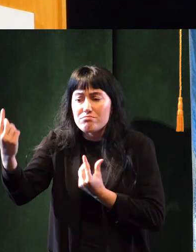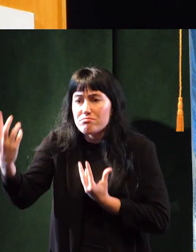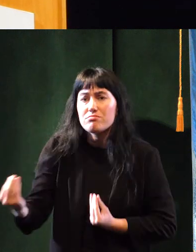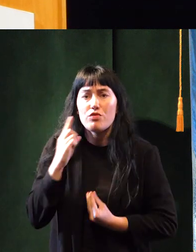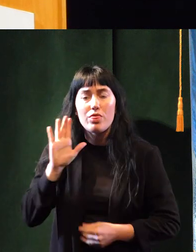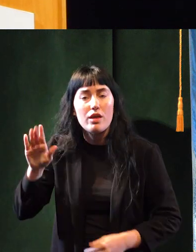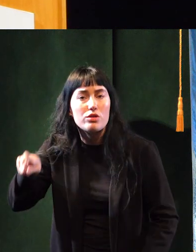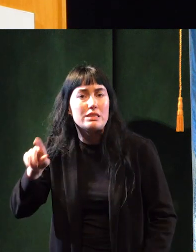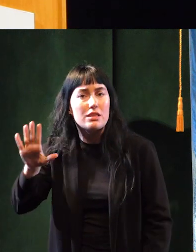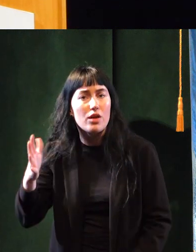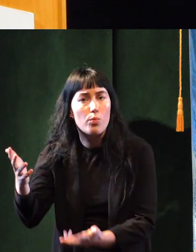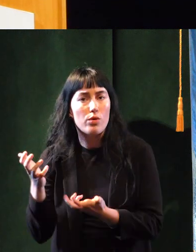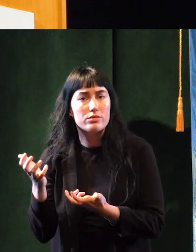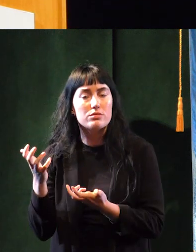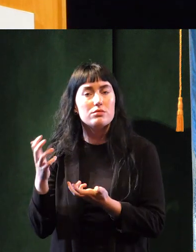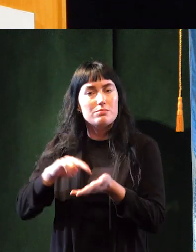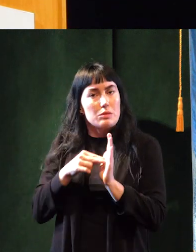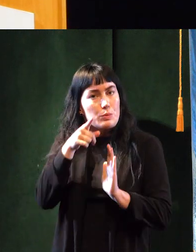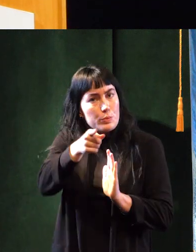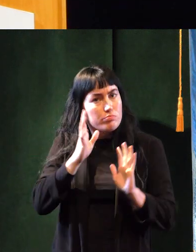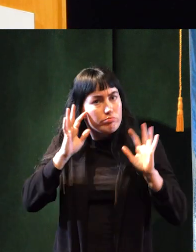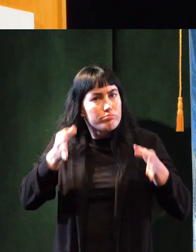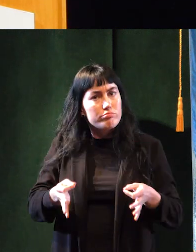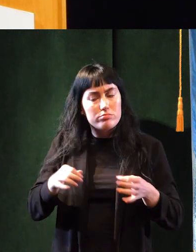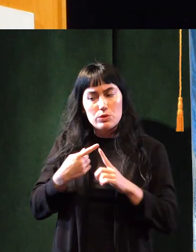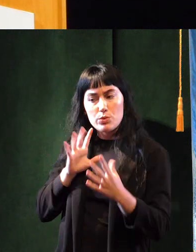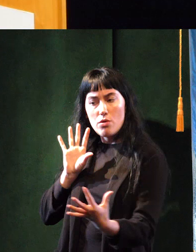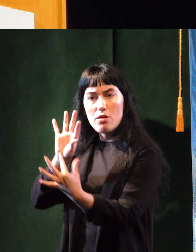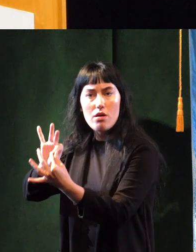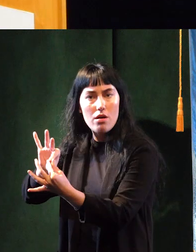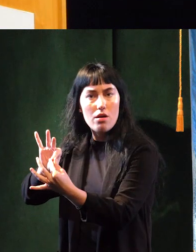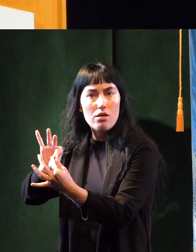compassionate and empathetic to their needs and wants means you choose to